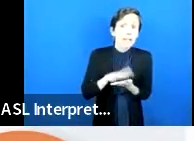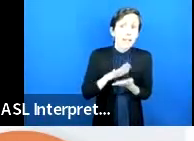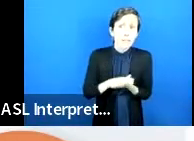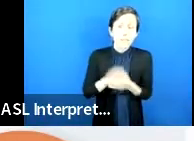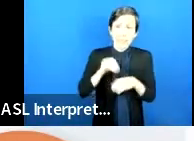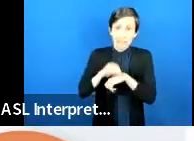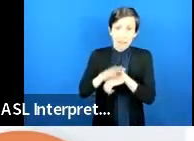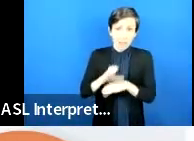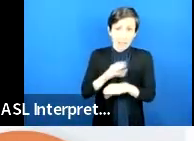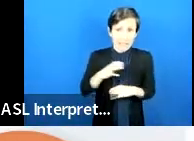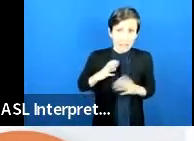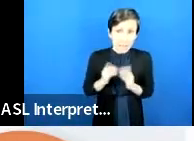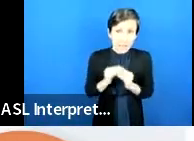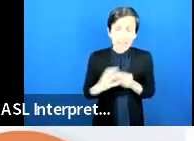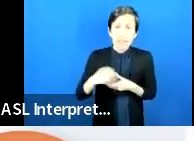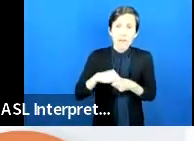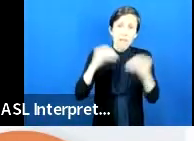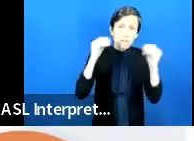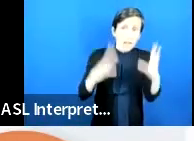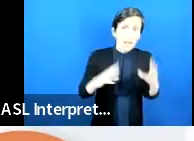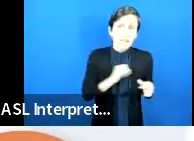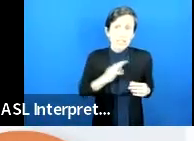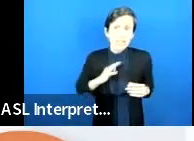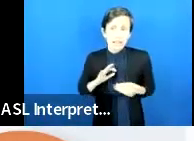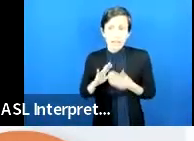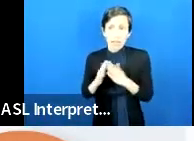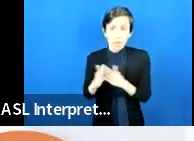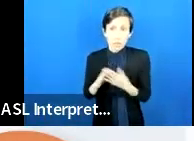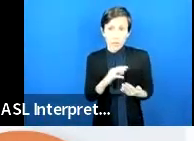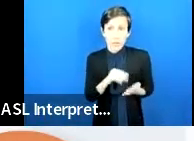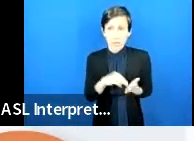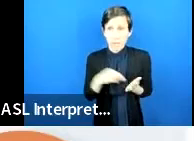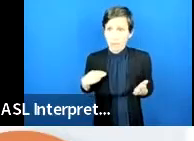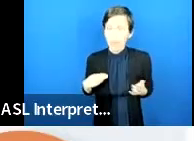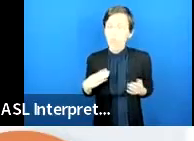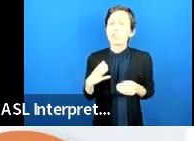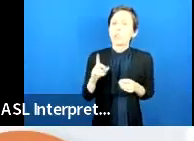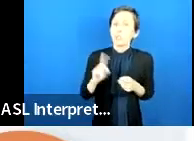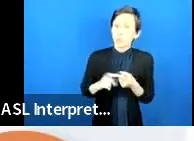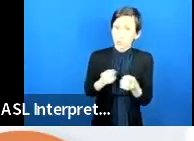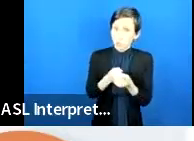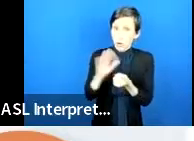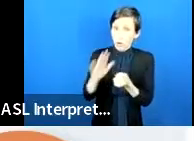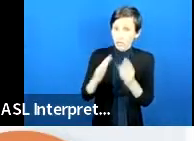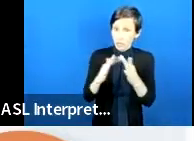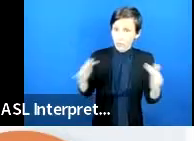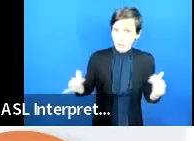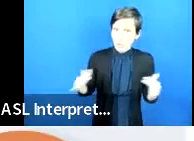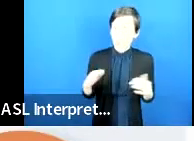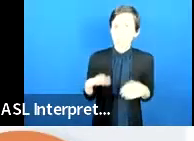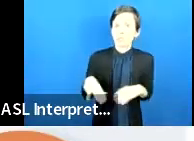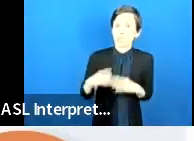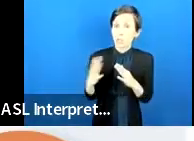staff, students, and community members to support its diverse constituencies. IHP hosted events, community meetings,